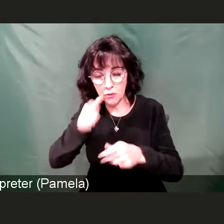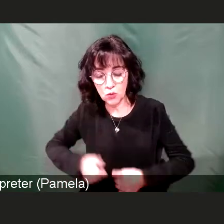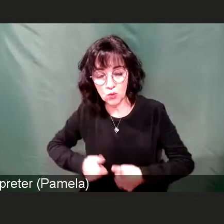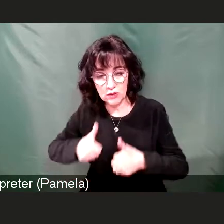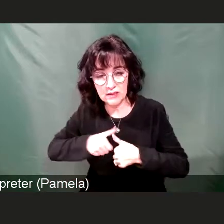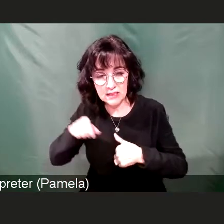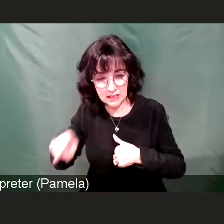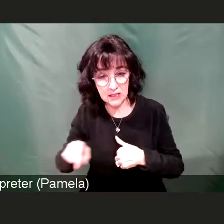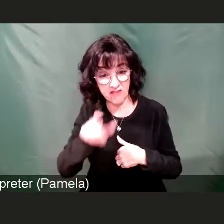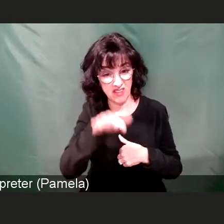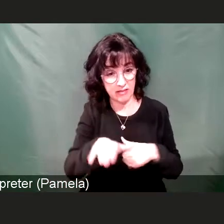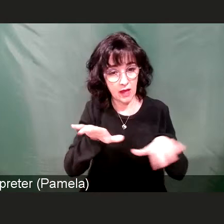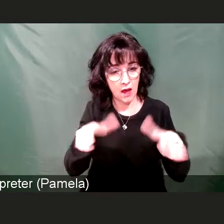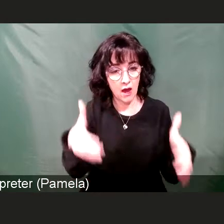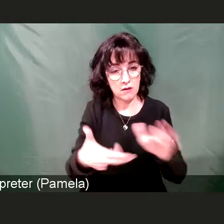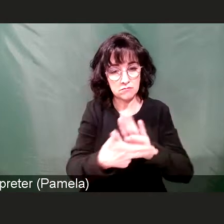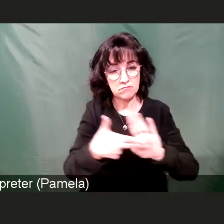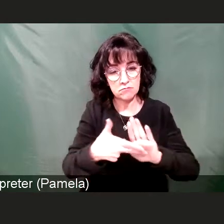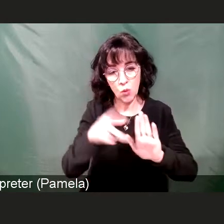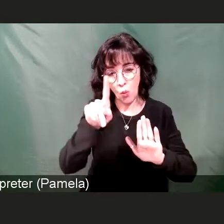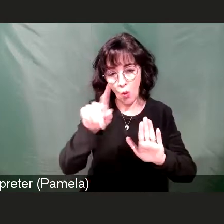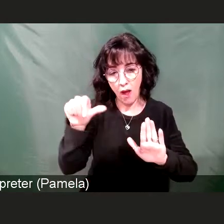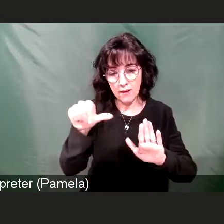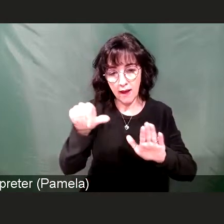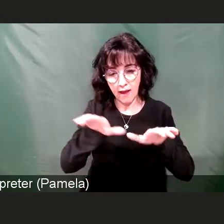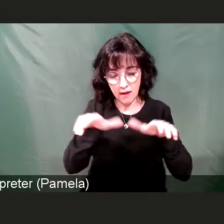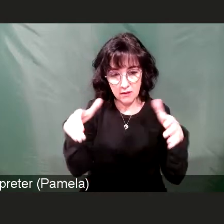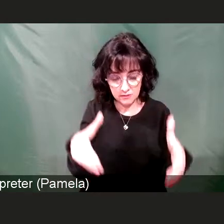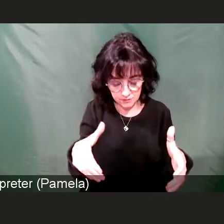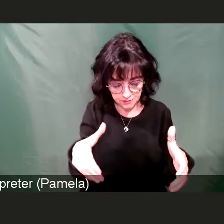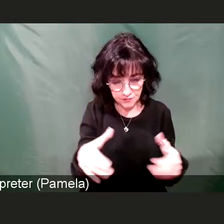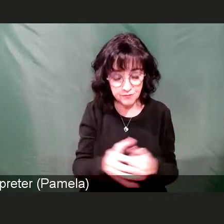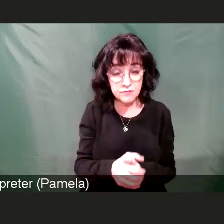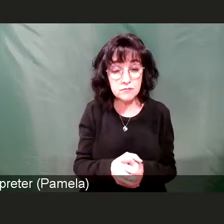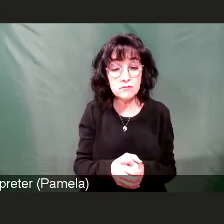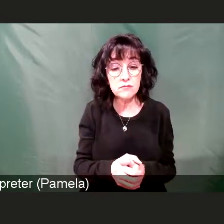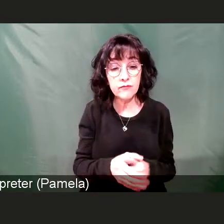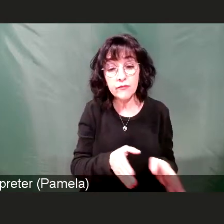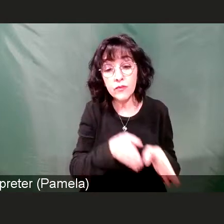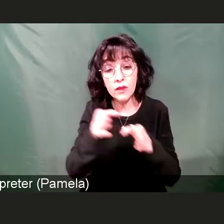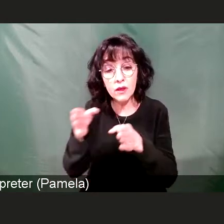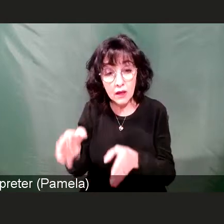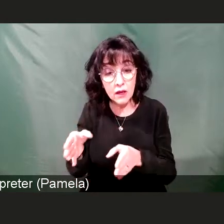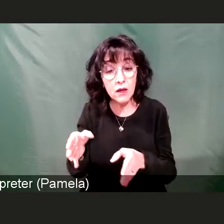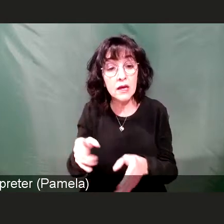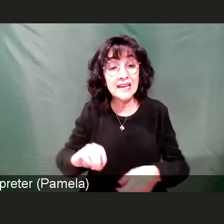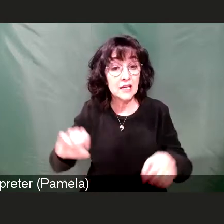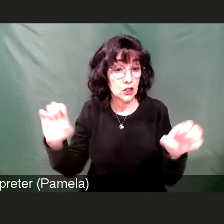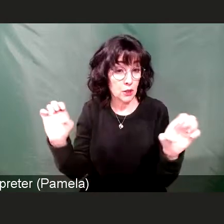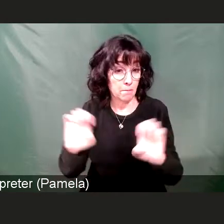there was also emergency medical service personnel that were included in that 1A group.